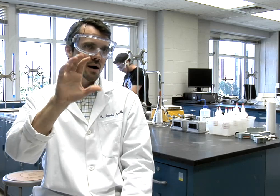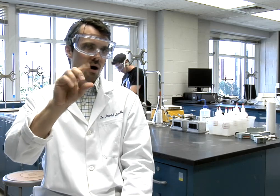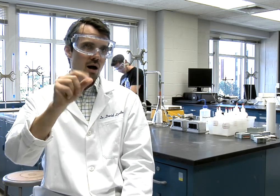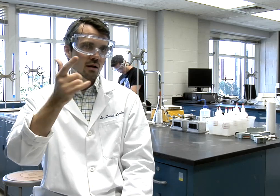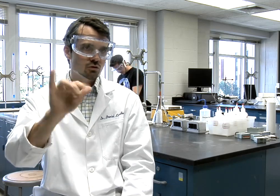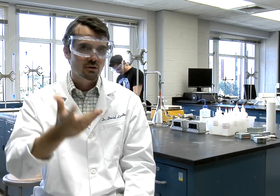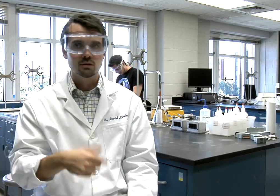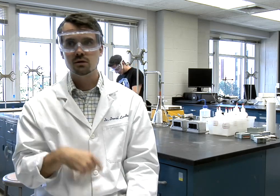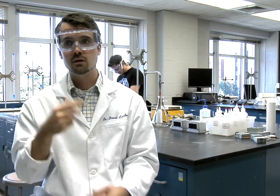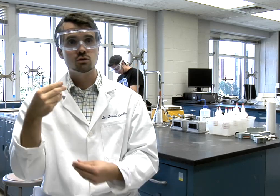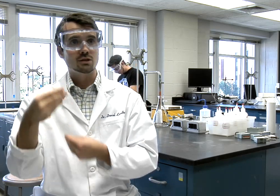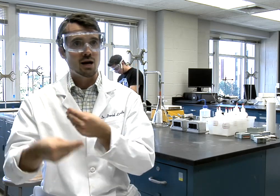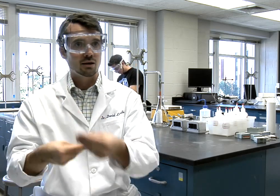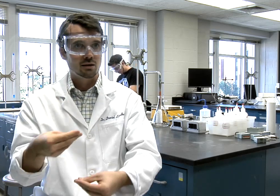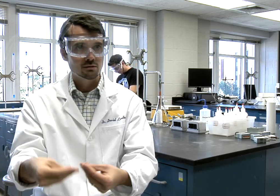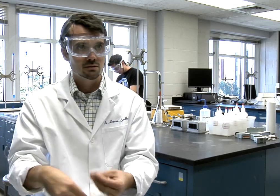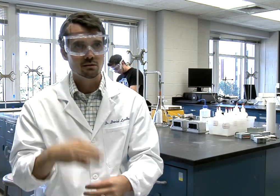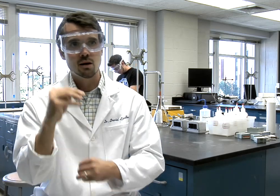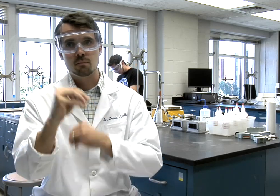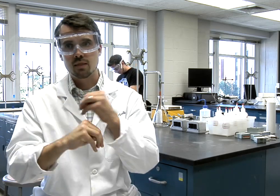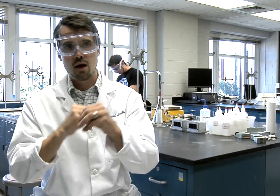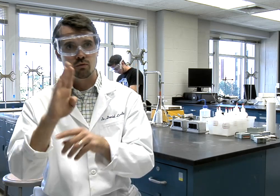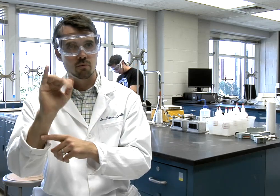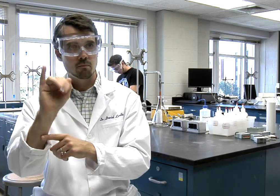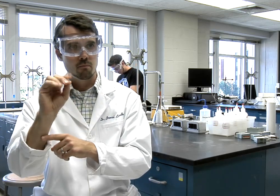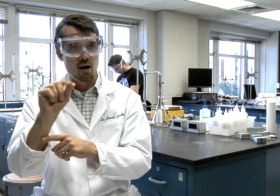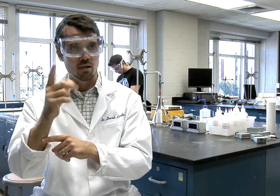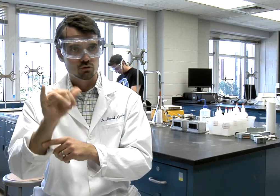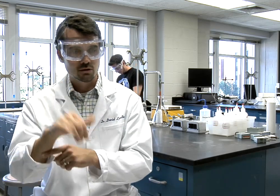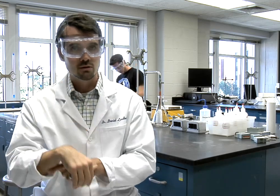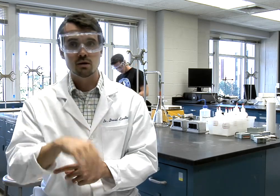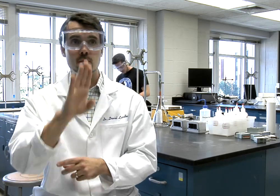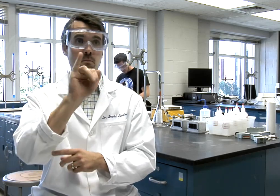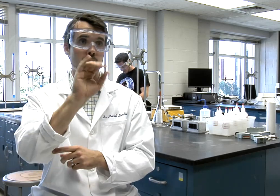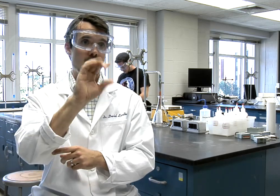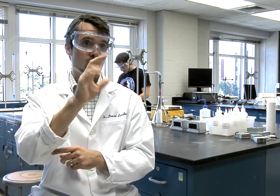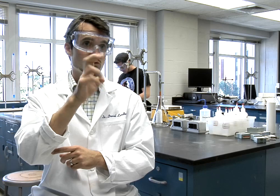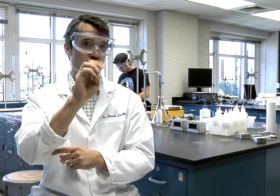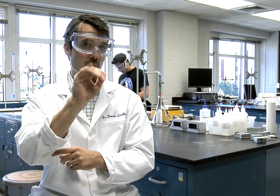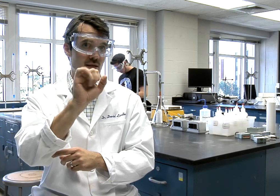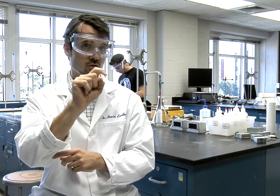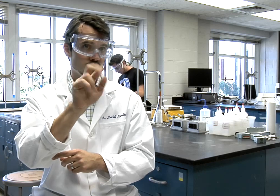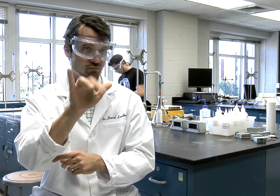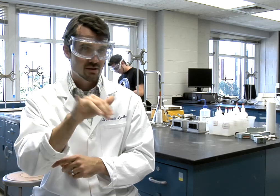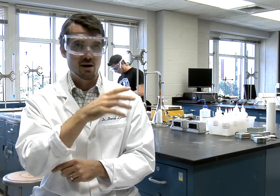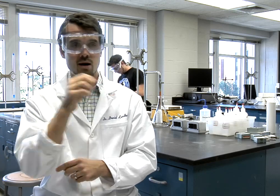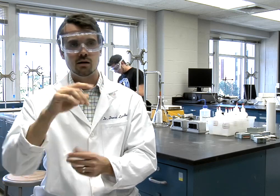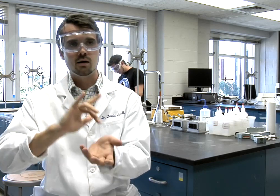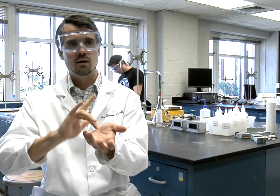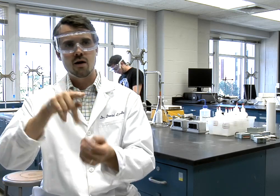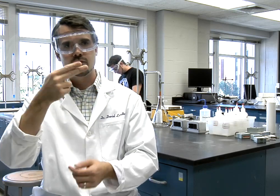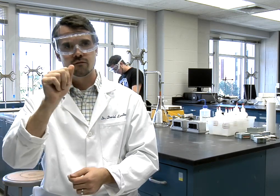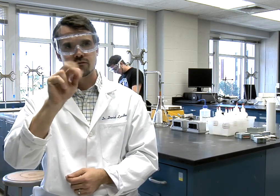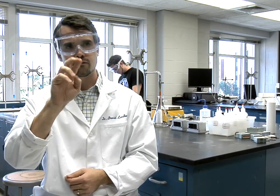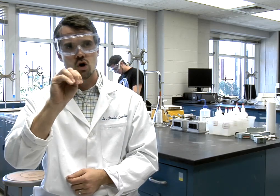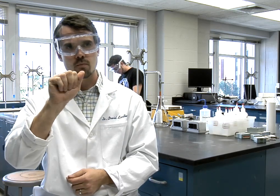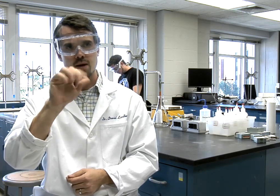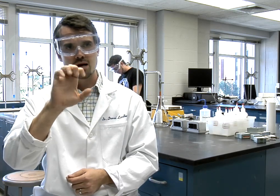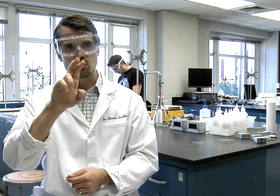such as pharmacology, genetics, molecular biology, biochemistry, pharmaceutical chemistry --